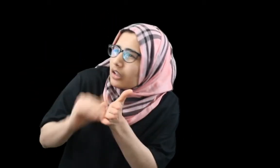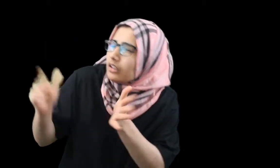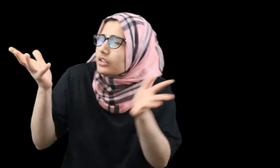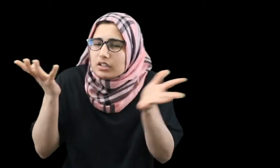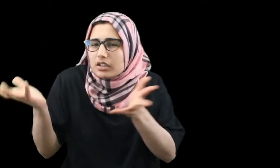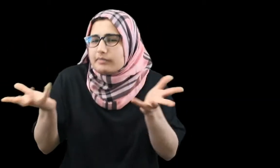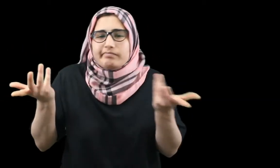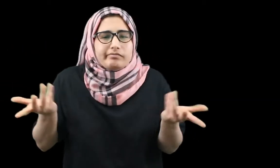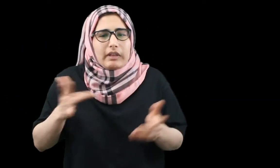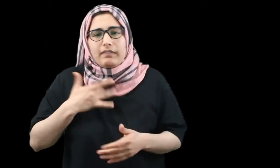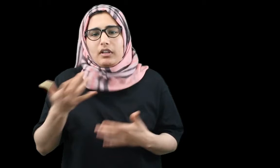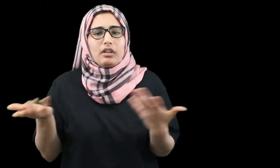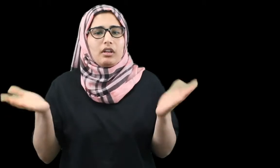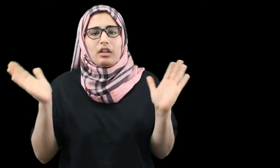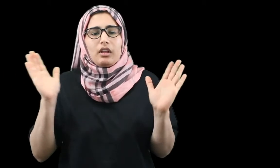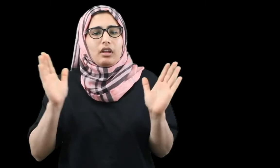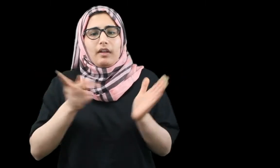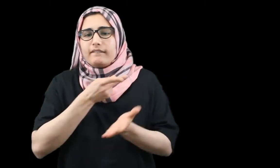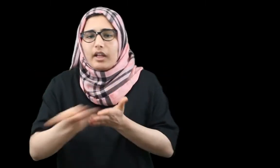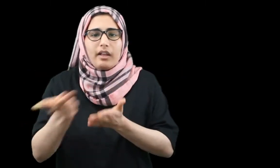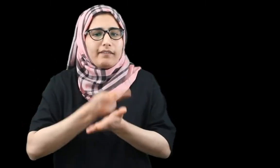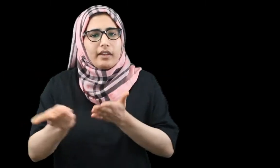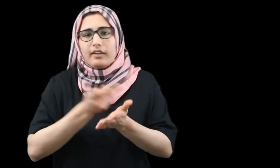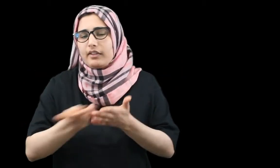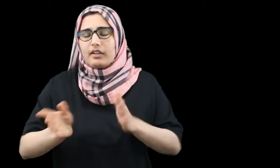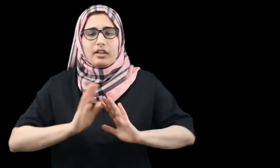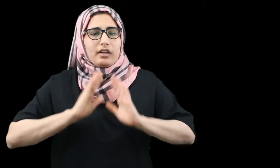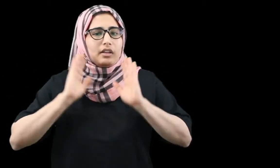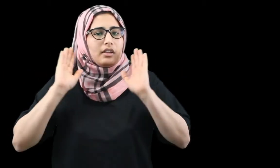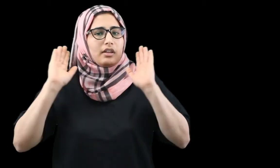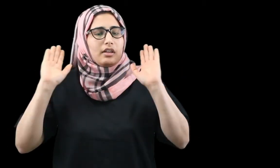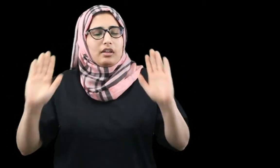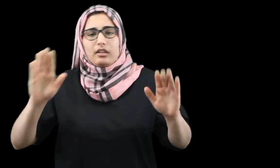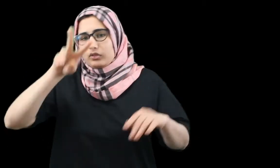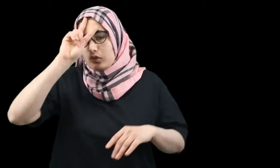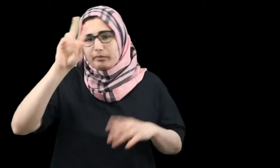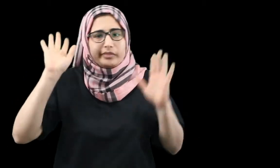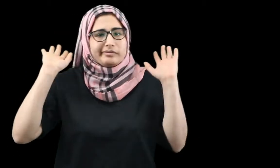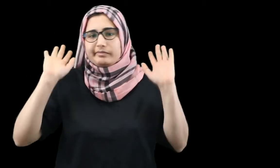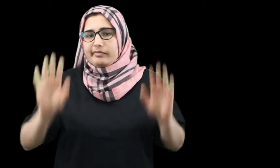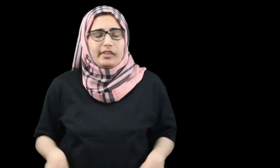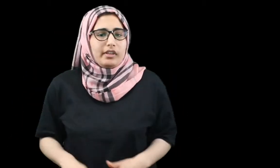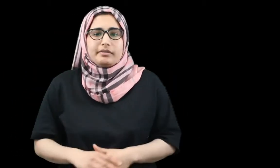didn't understand what they were saying. I felt like a total failure. I felt stupid.